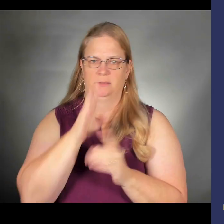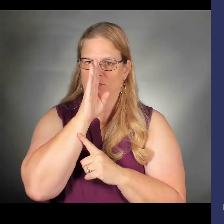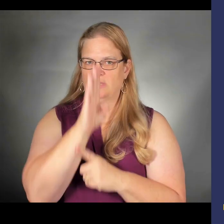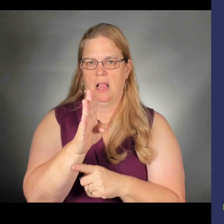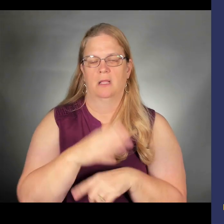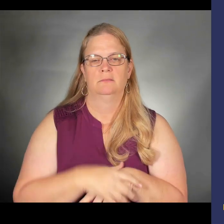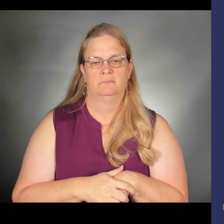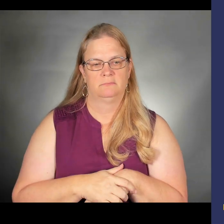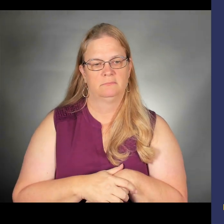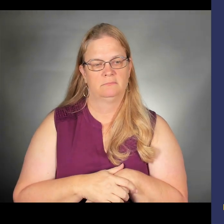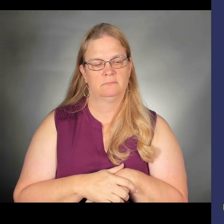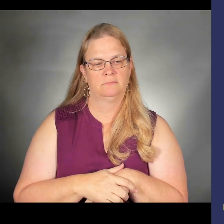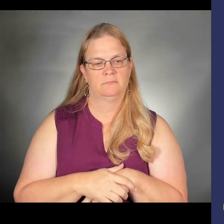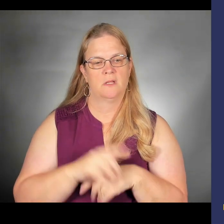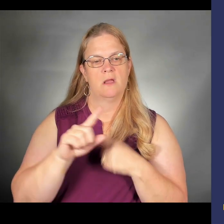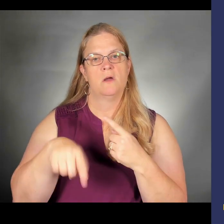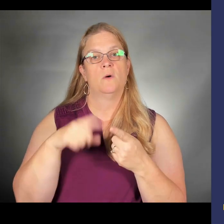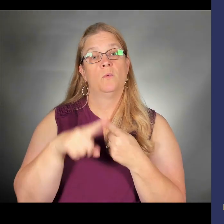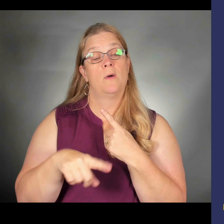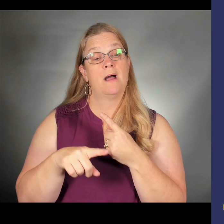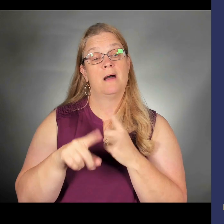Not all adolescents admit their intent directly.